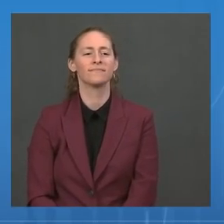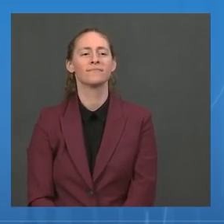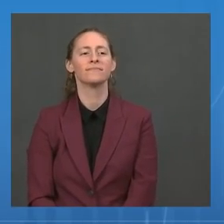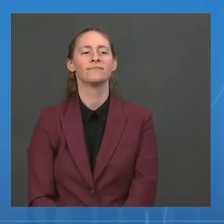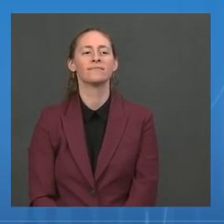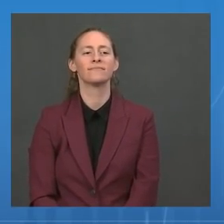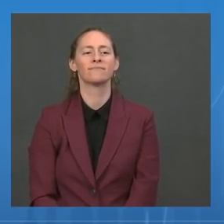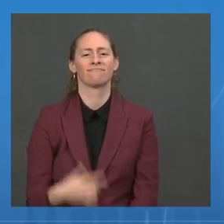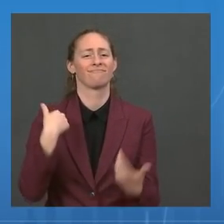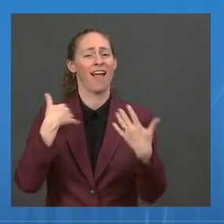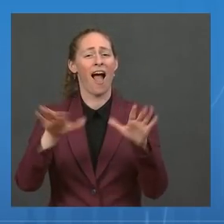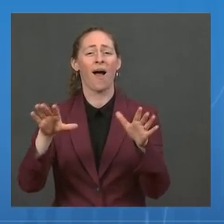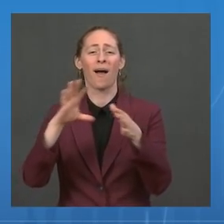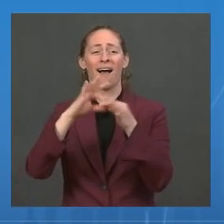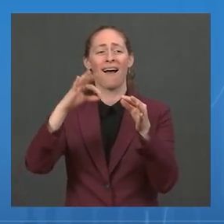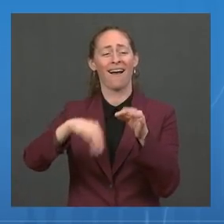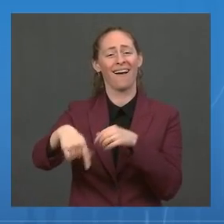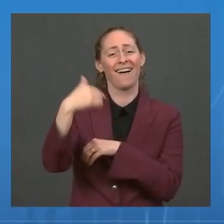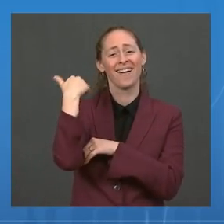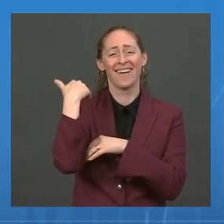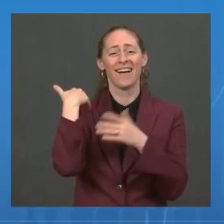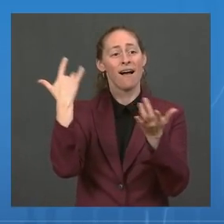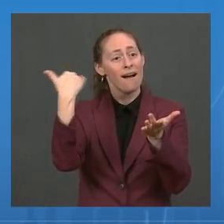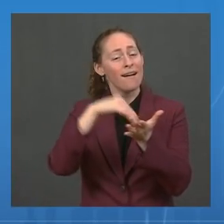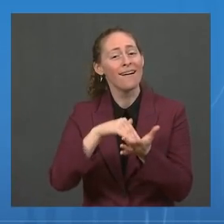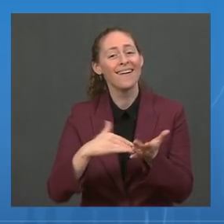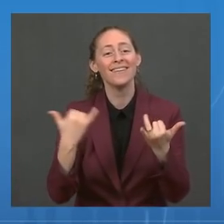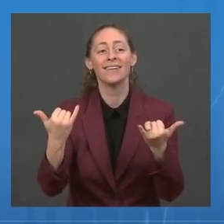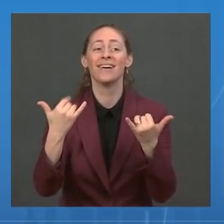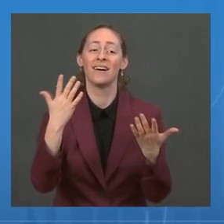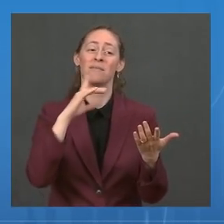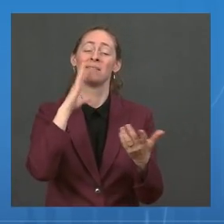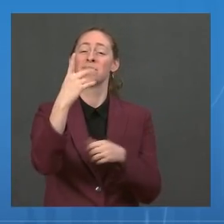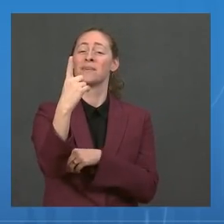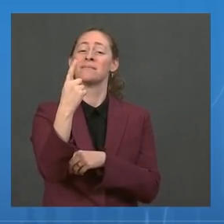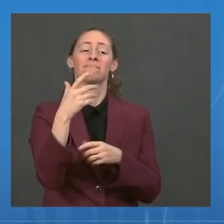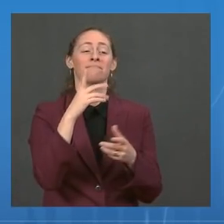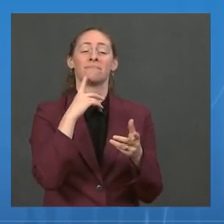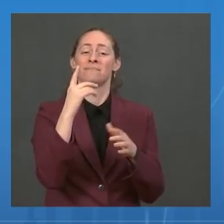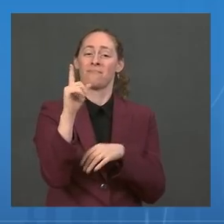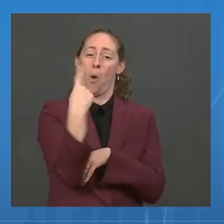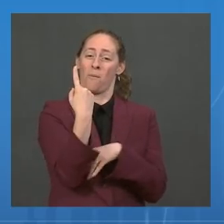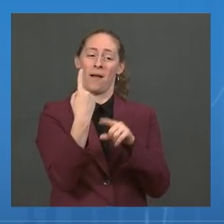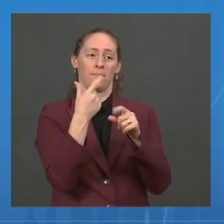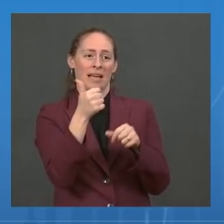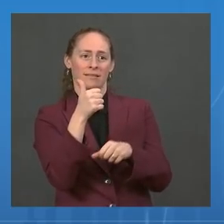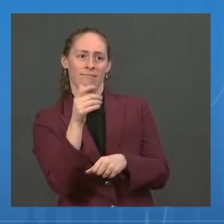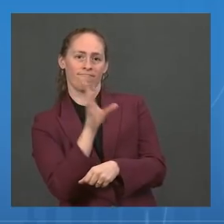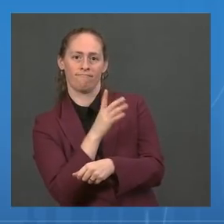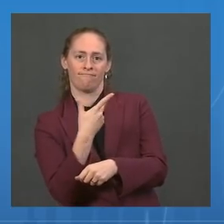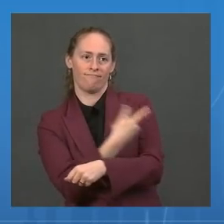Vaccines are the most powerful tool we have to prevent COVID-19 infections, hospitalizations, and death.